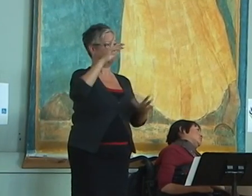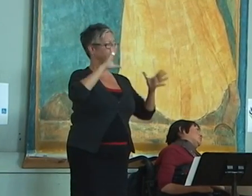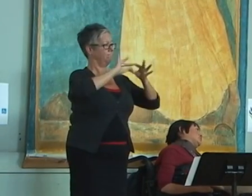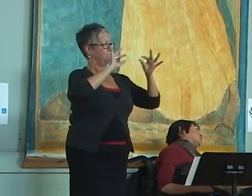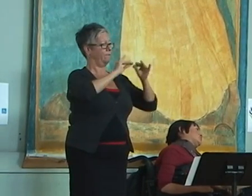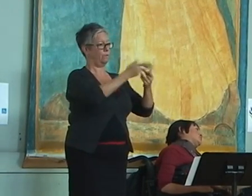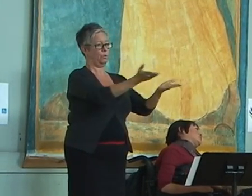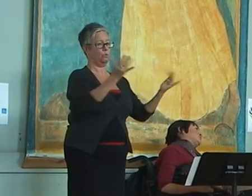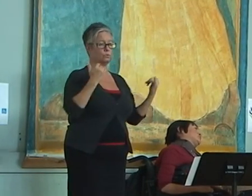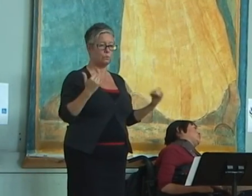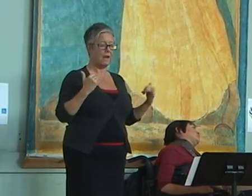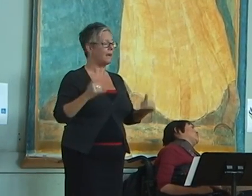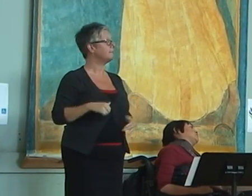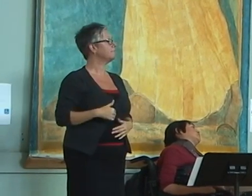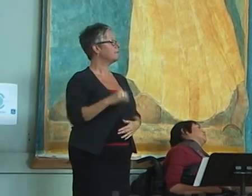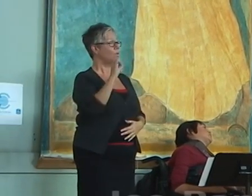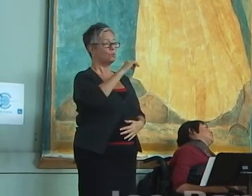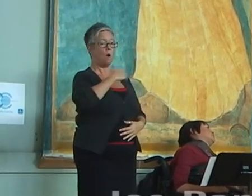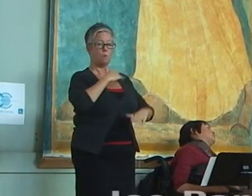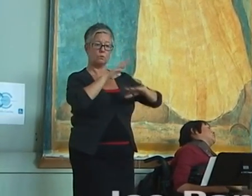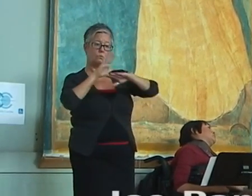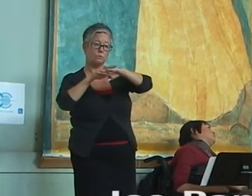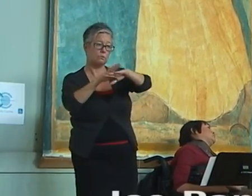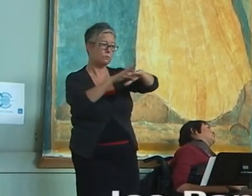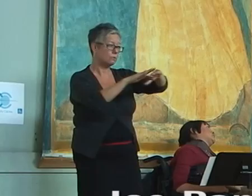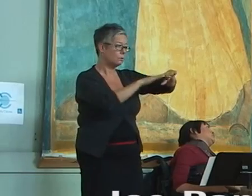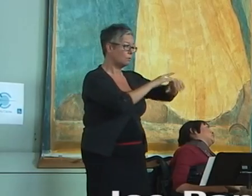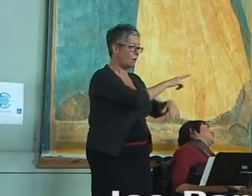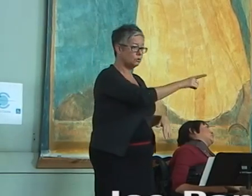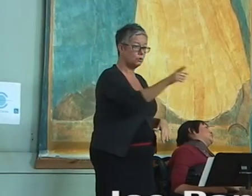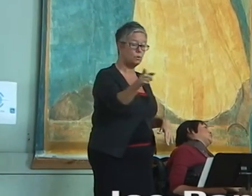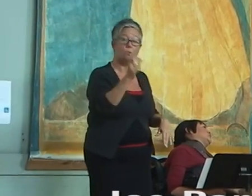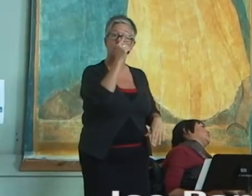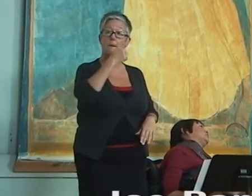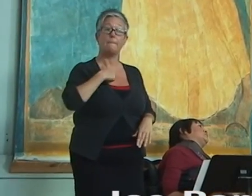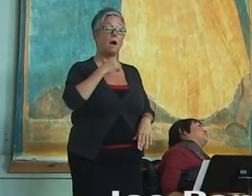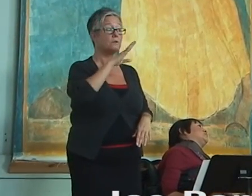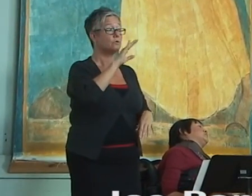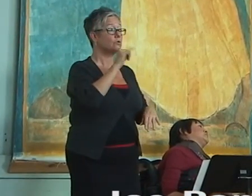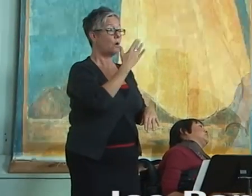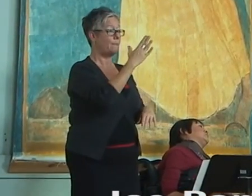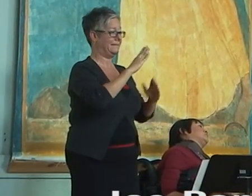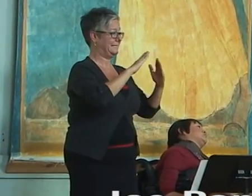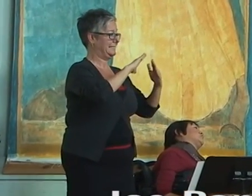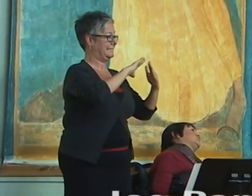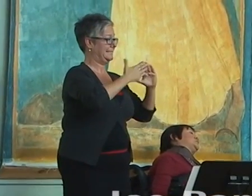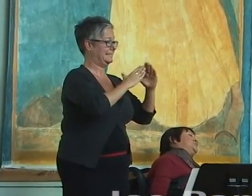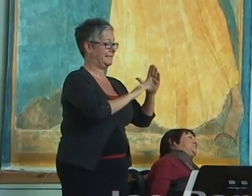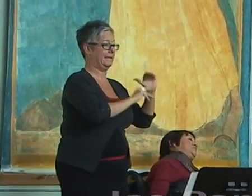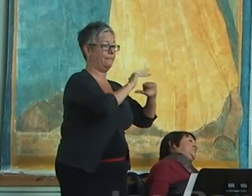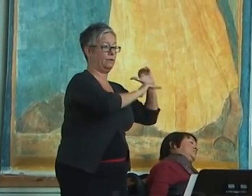I'd like to caution you as well. You know, I think I'm a city-builder. I believe that we should not be freezing taxes,